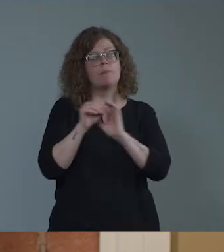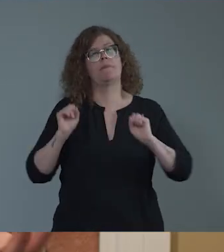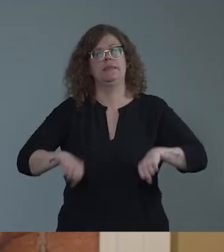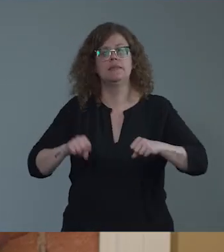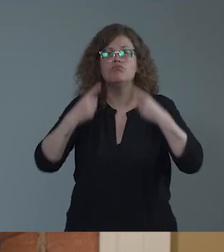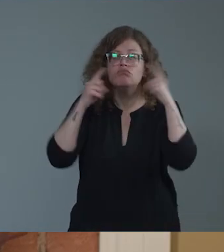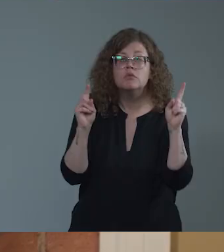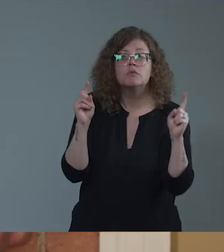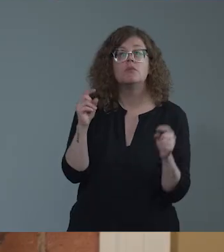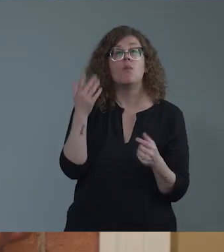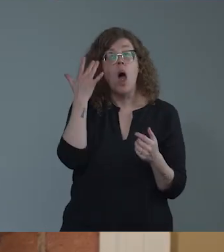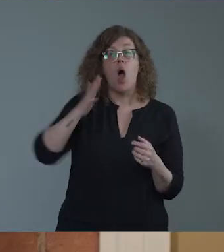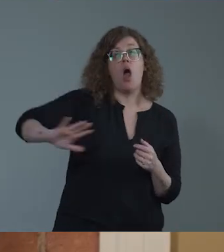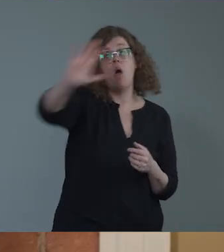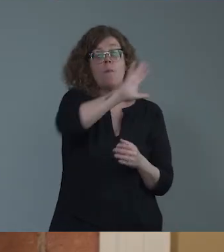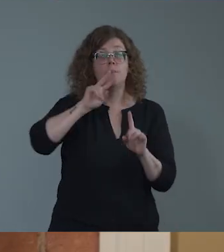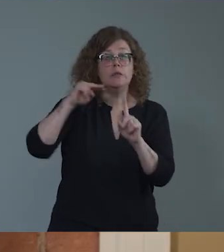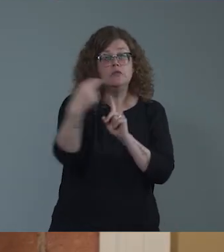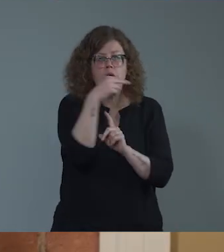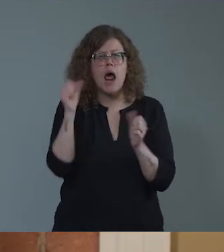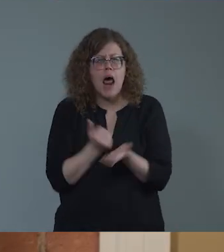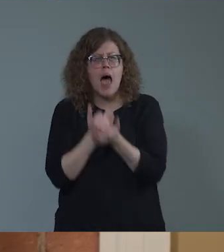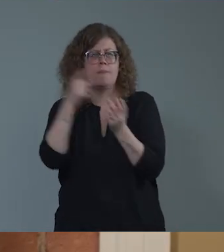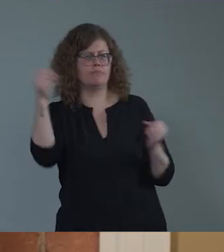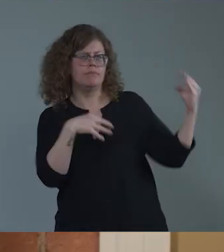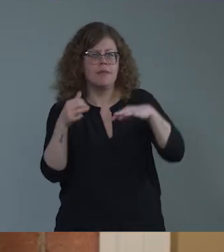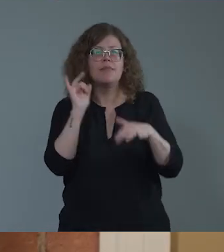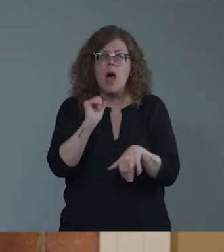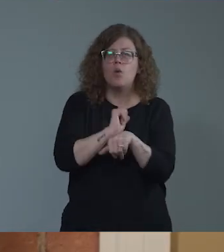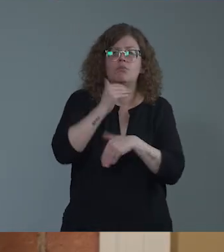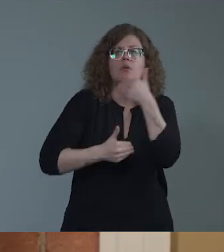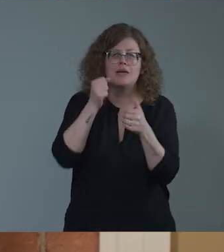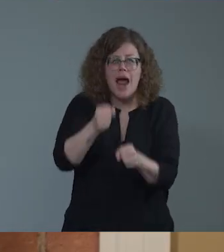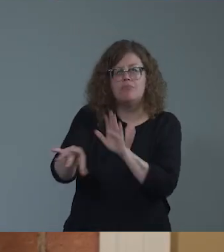of your community, and also some artists who can evaluate the artist applications